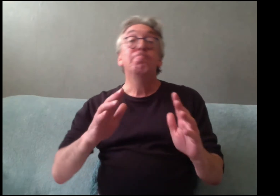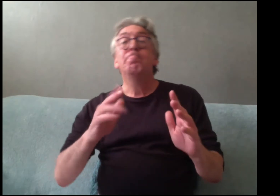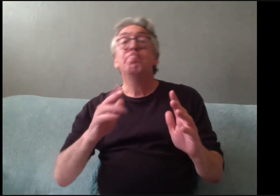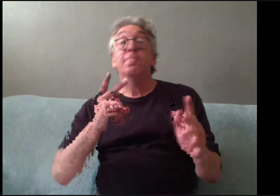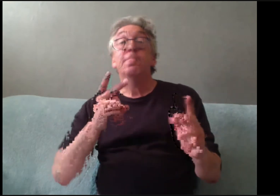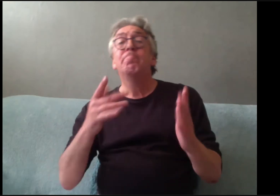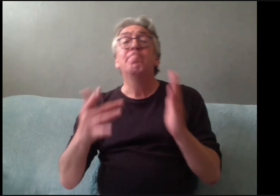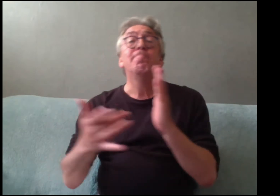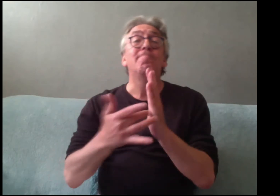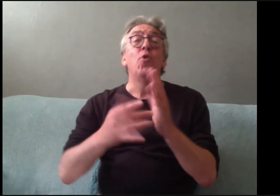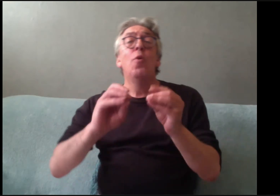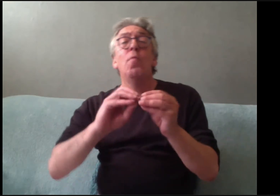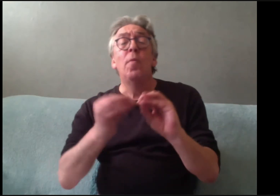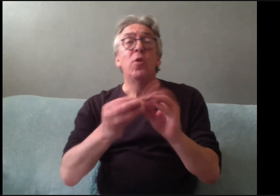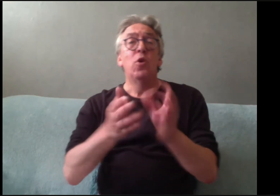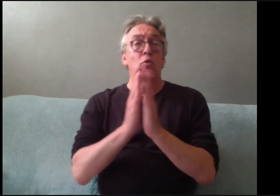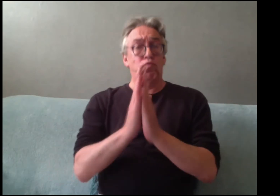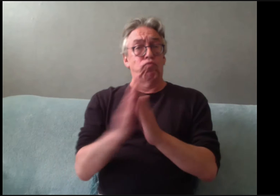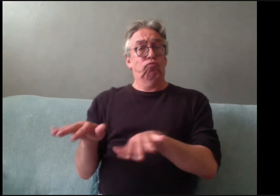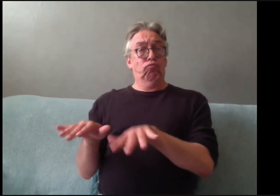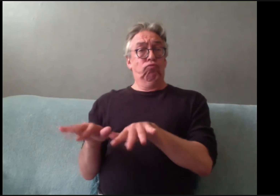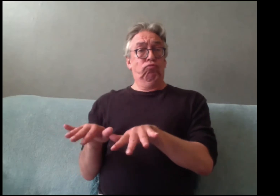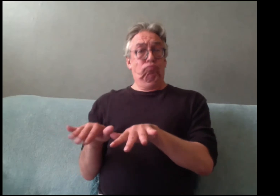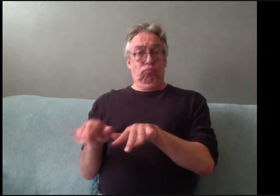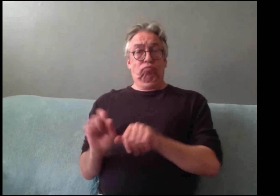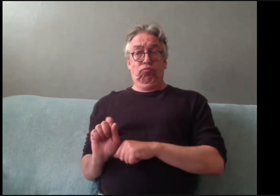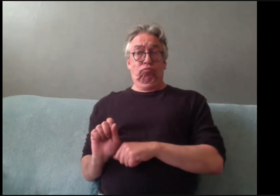Please, also, if you didn't enrol to speak in the open floor